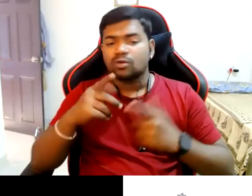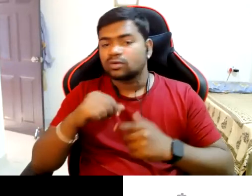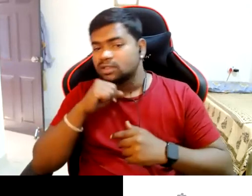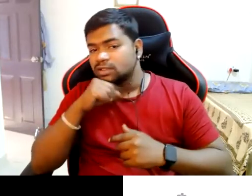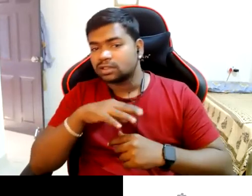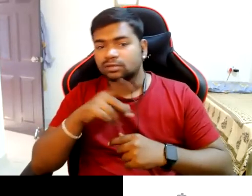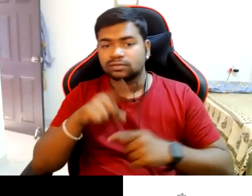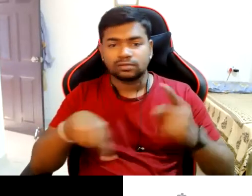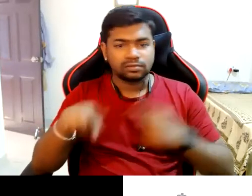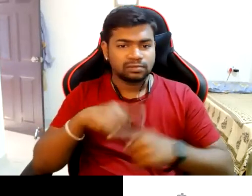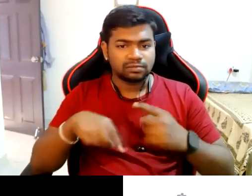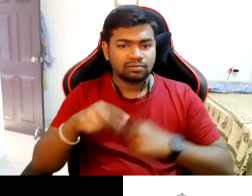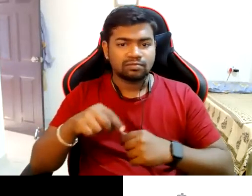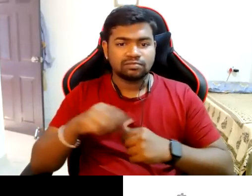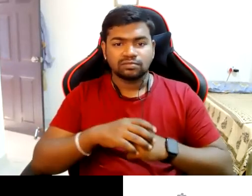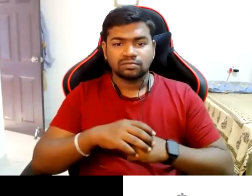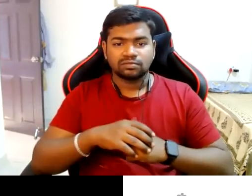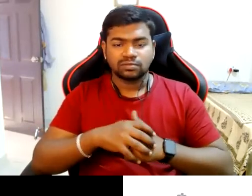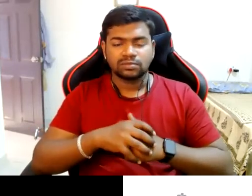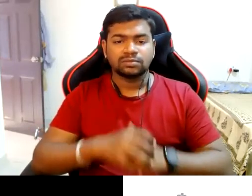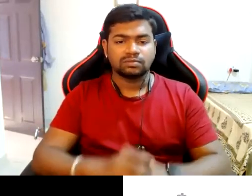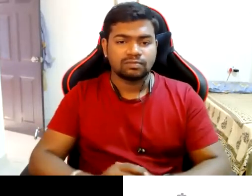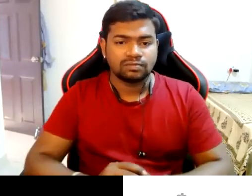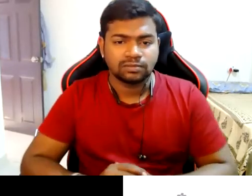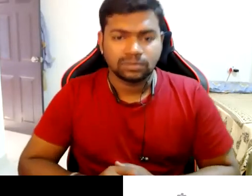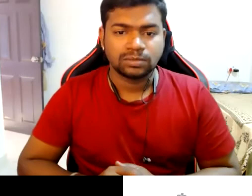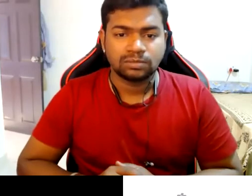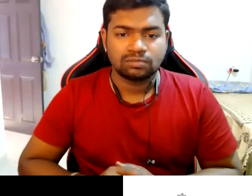Young generation gets angry to much.